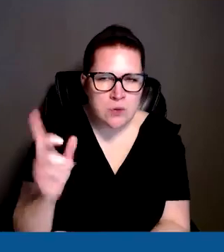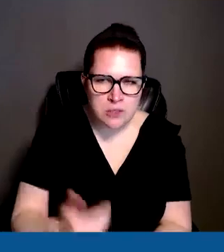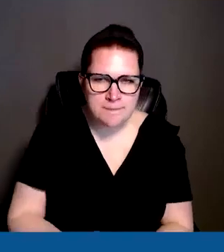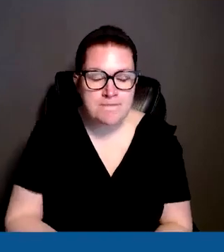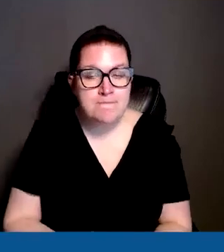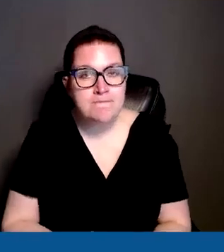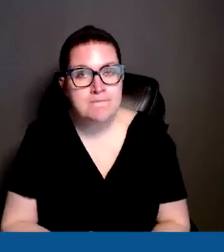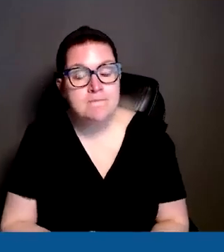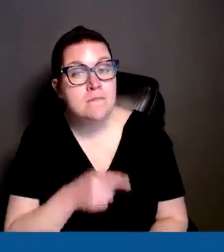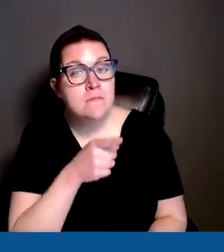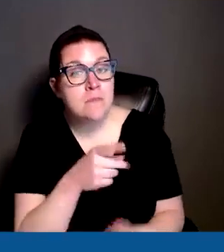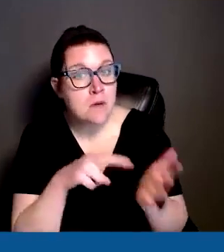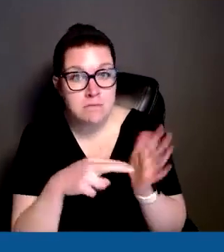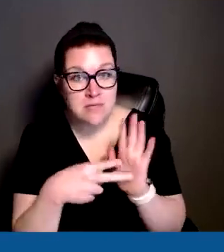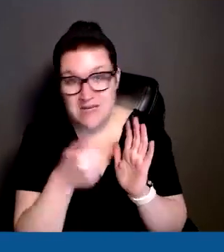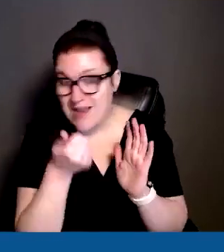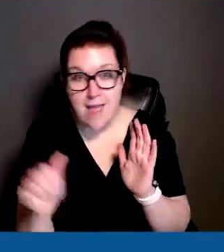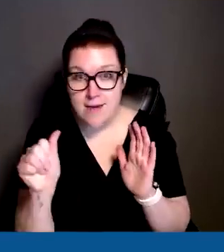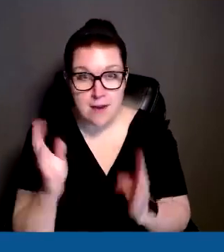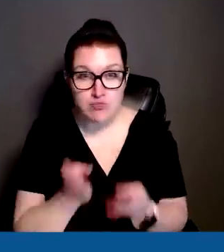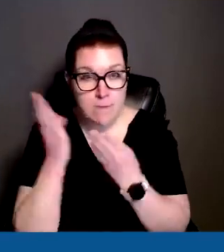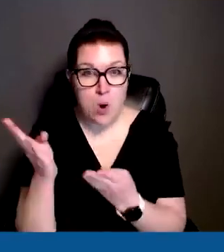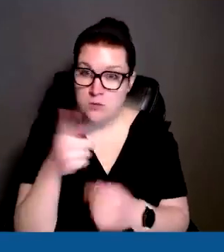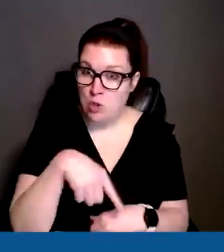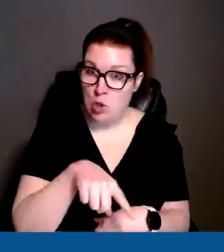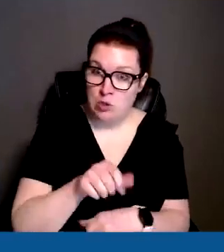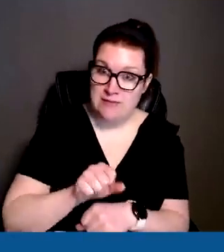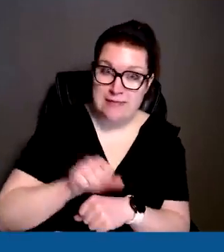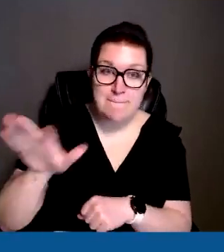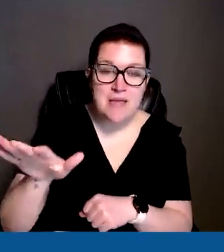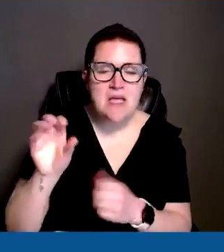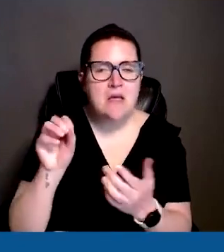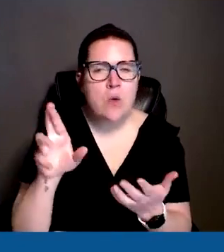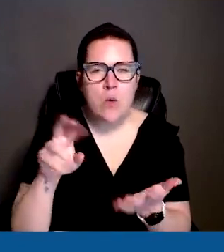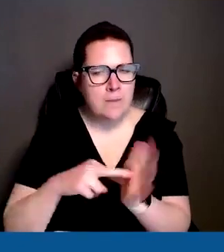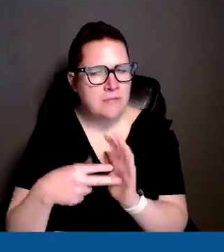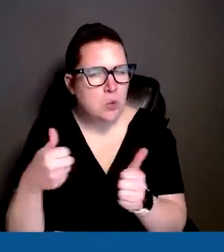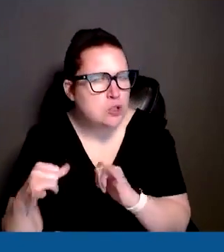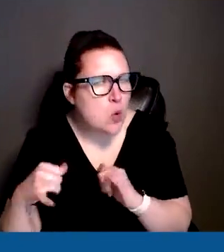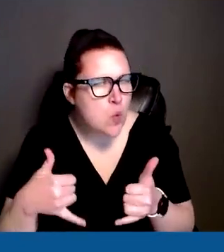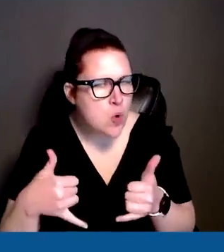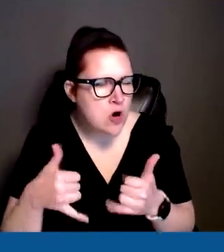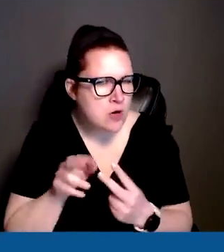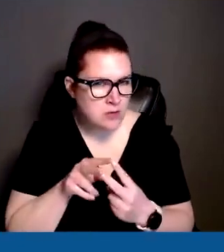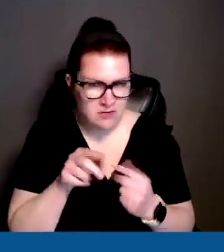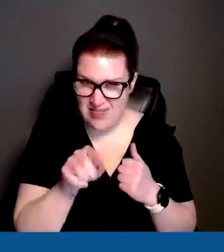[Jennifer Johnson]: And are those any proposals that are submitted or proposals that are awarded? Does the question?